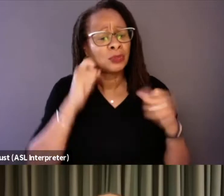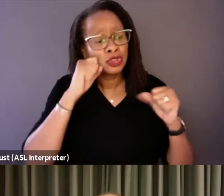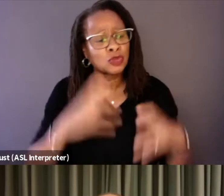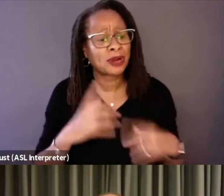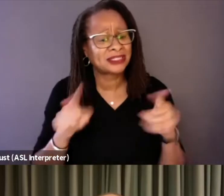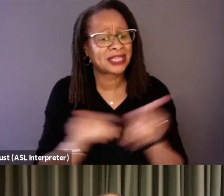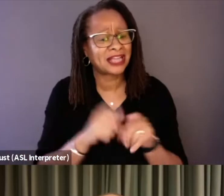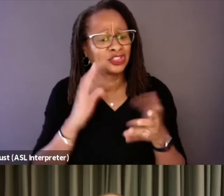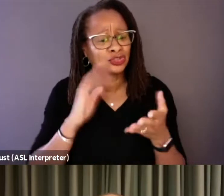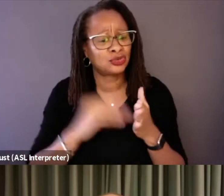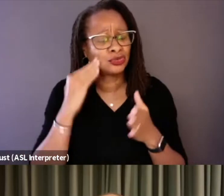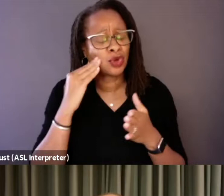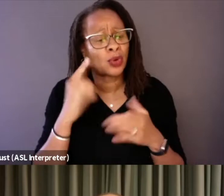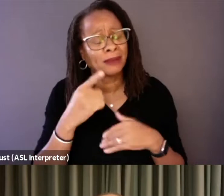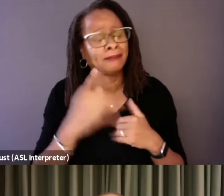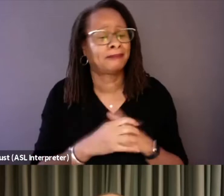what surprised you the most along the way?